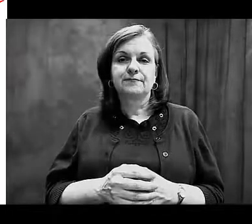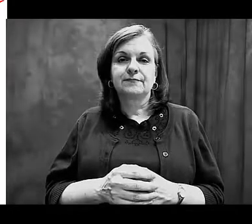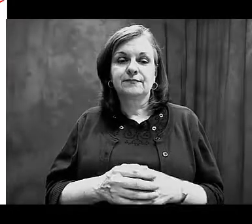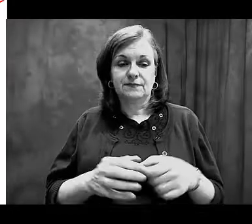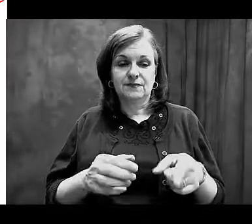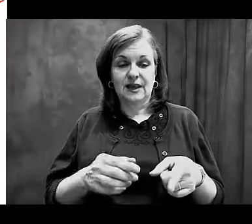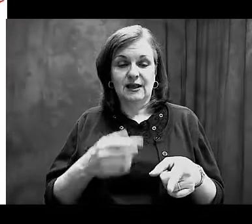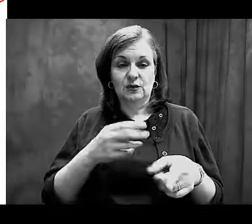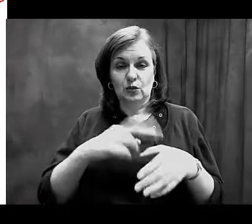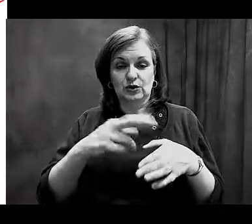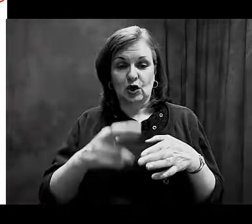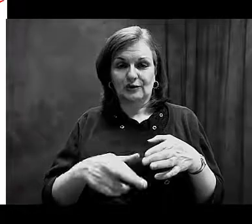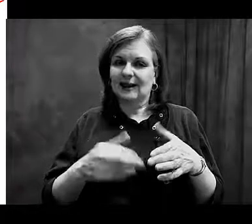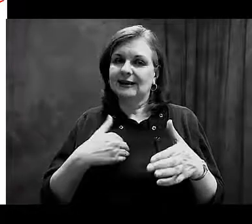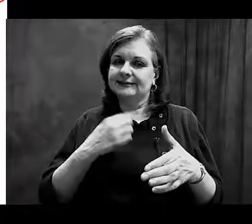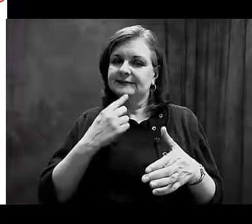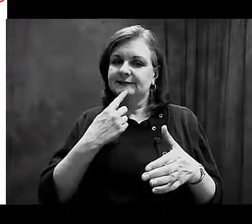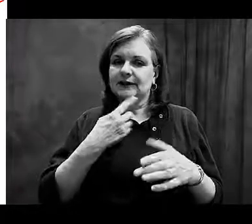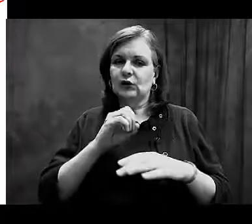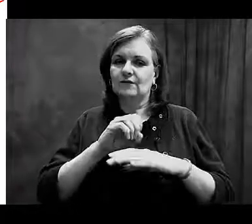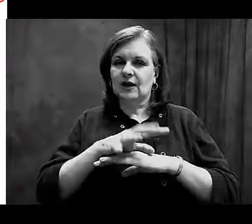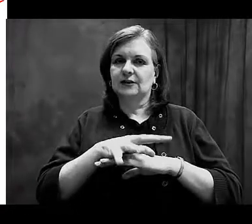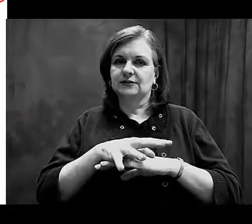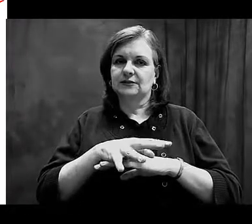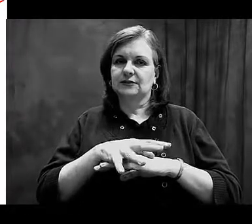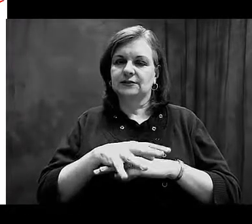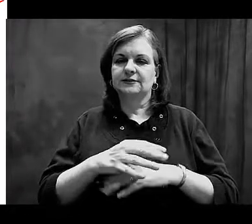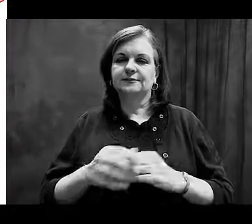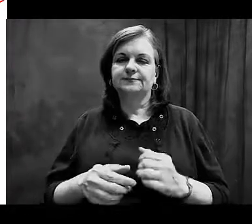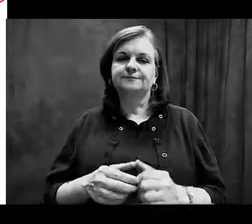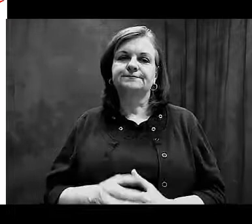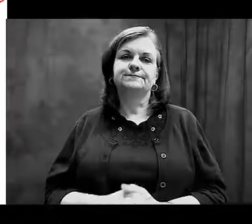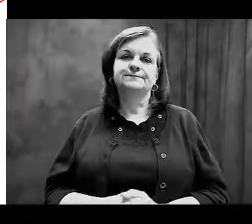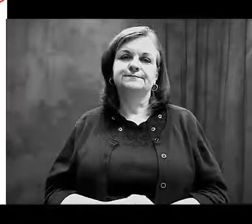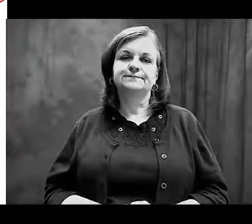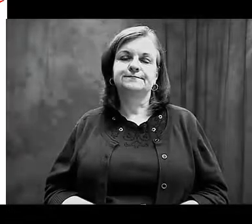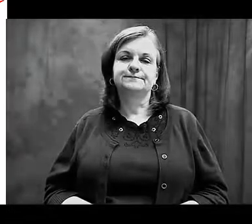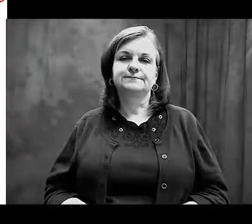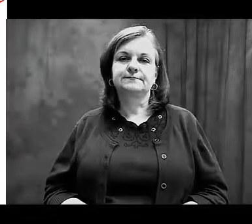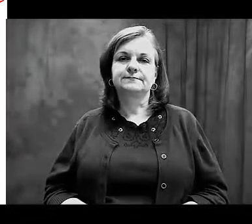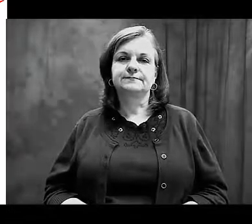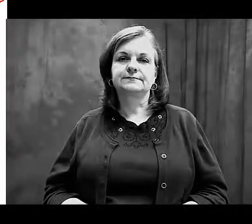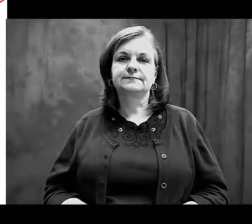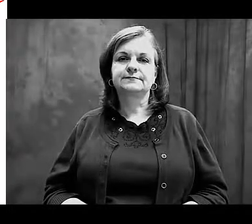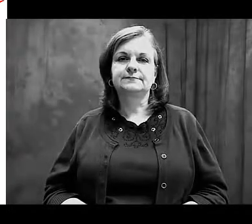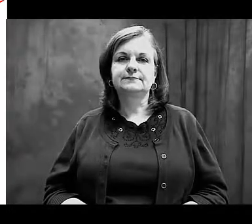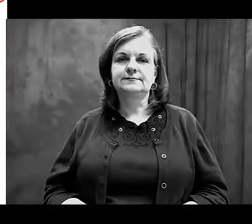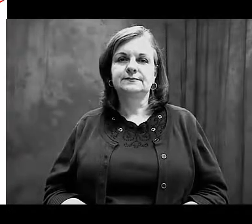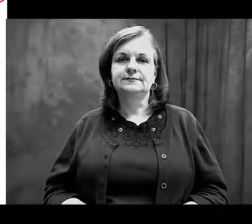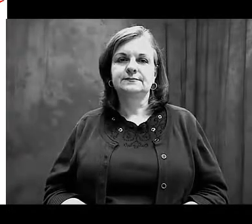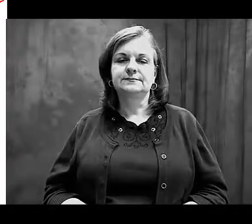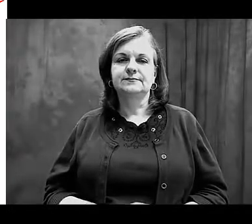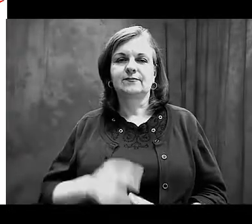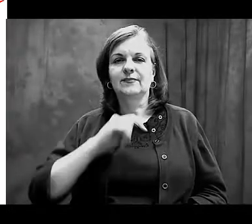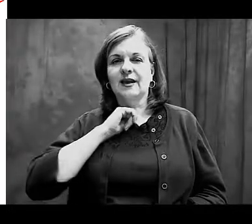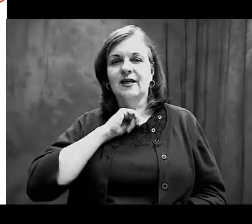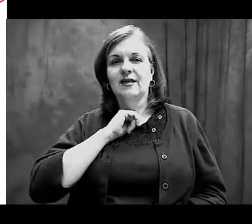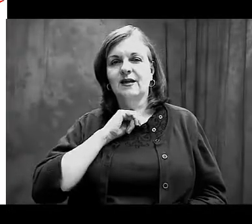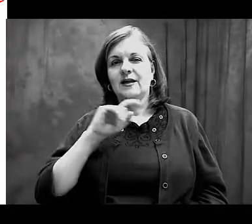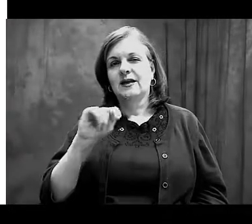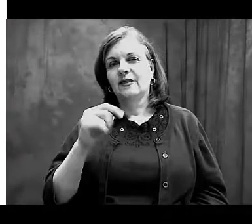we end up with severe conditions associated with this in some individuals